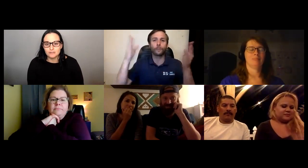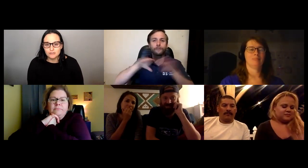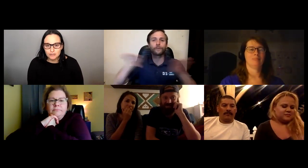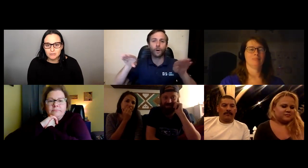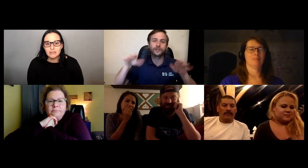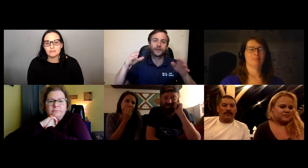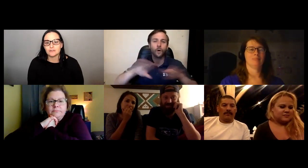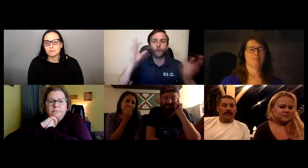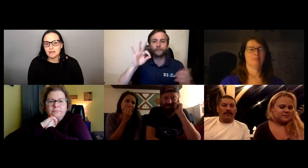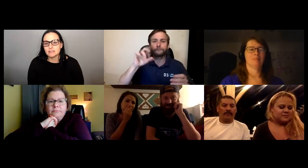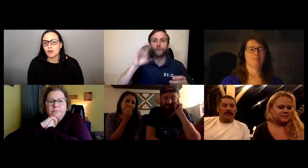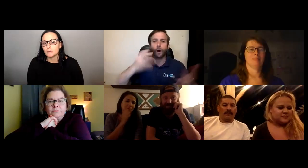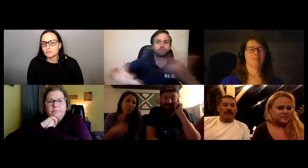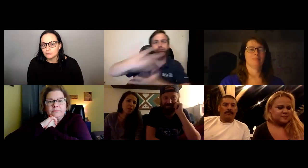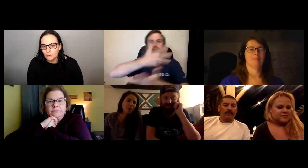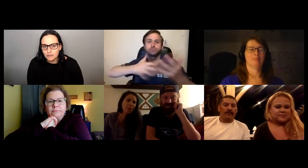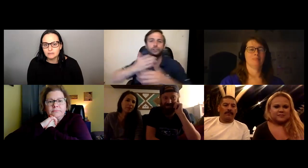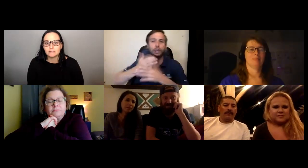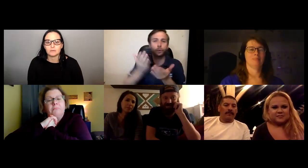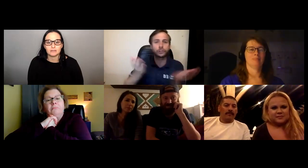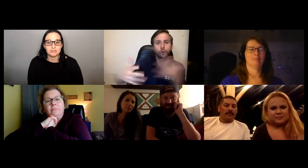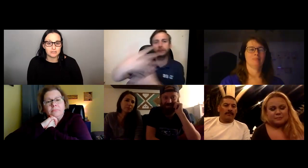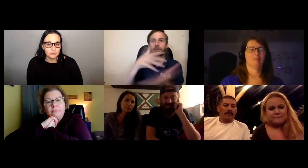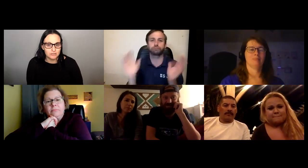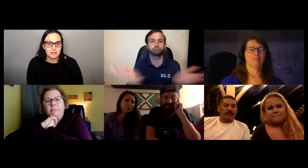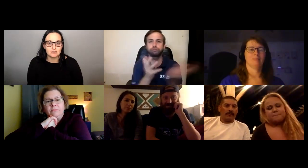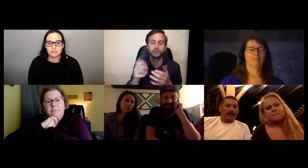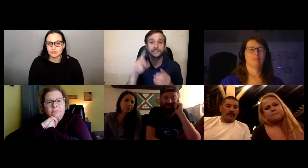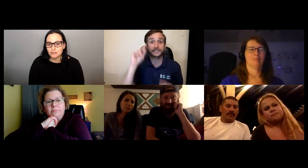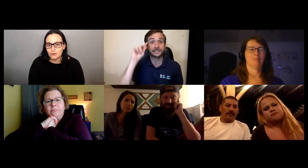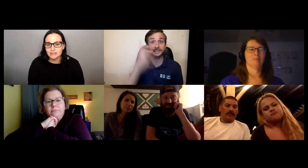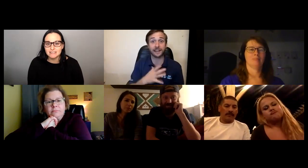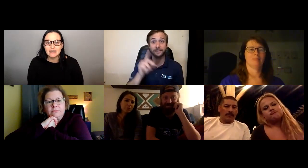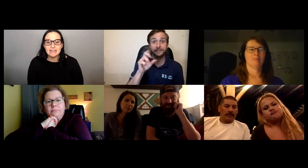zoom the first monday is open floor so